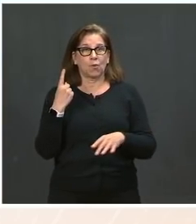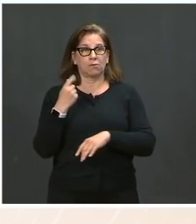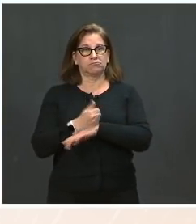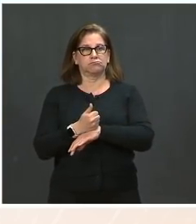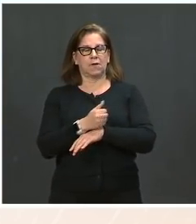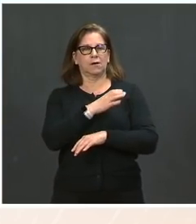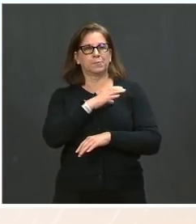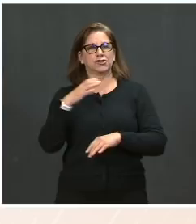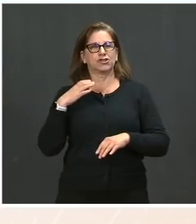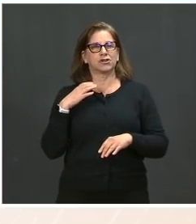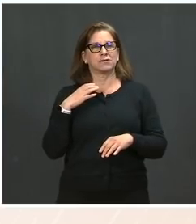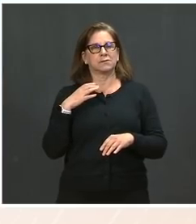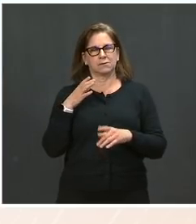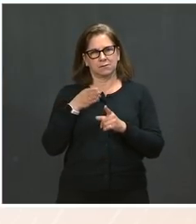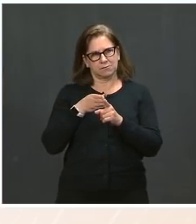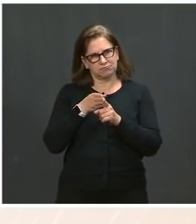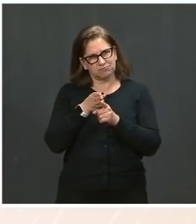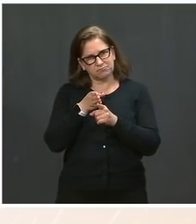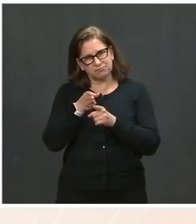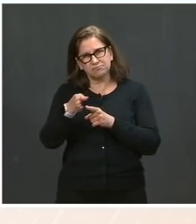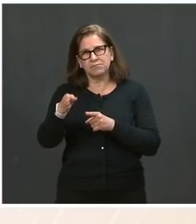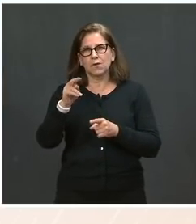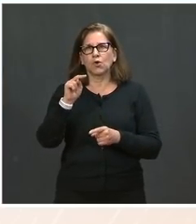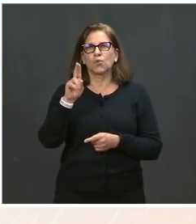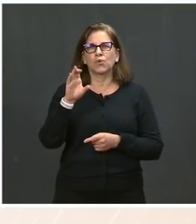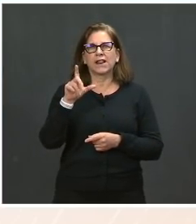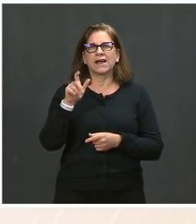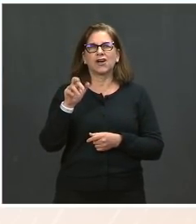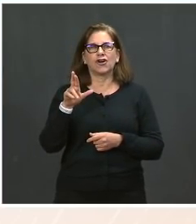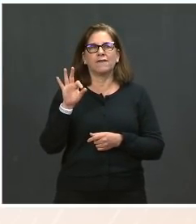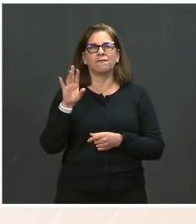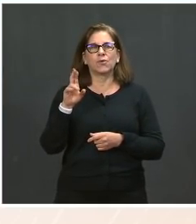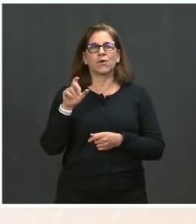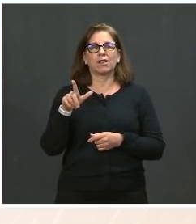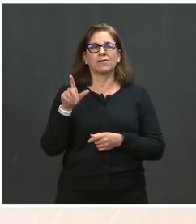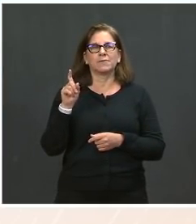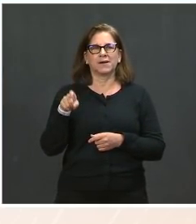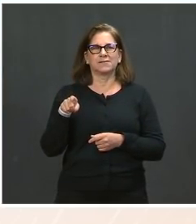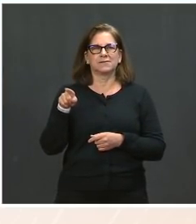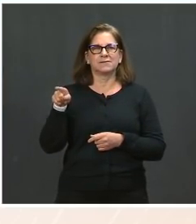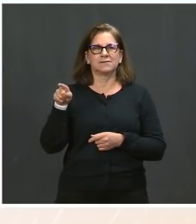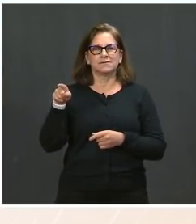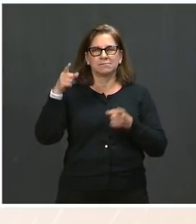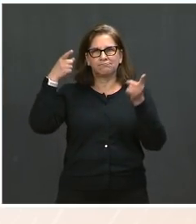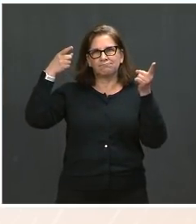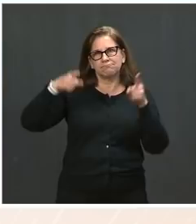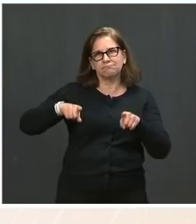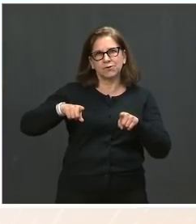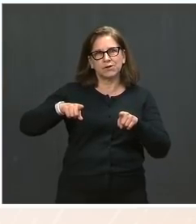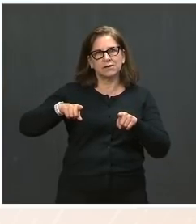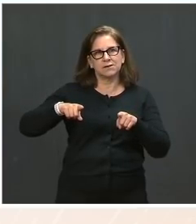There has to be a consent-based process to be able to do that. We are beginning that work inside